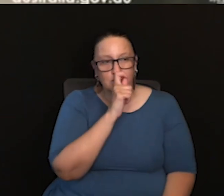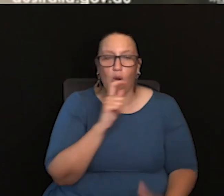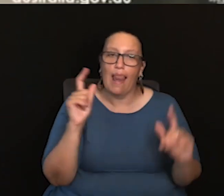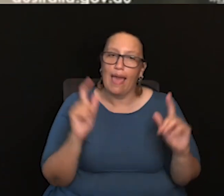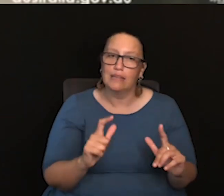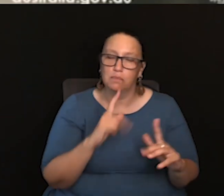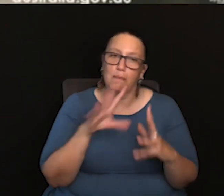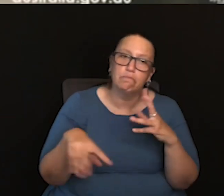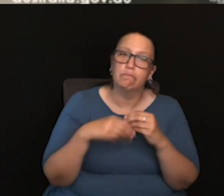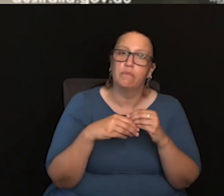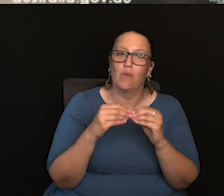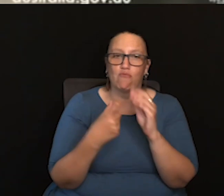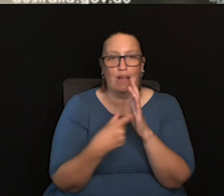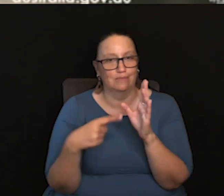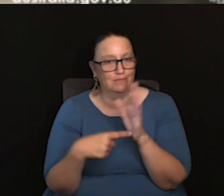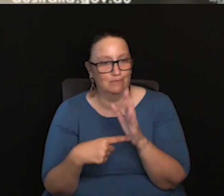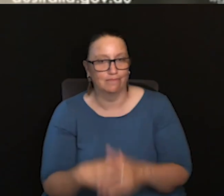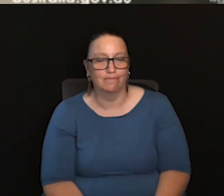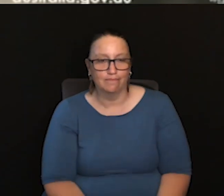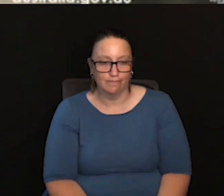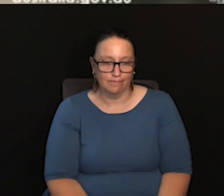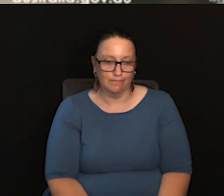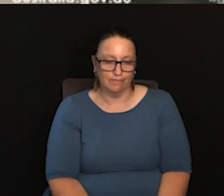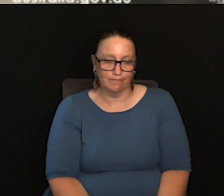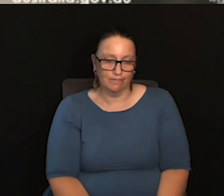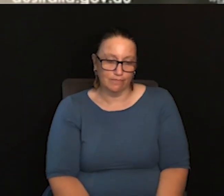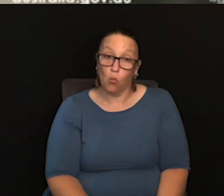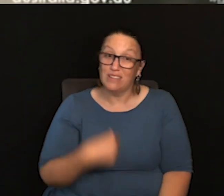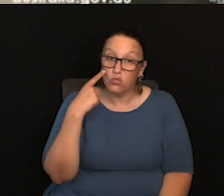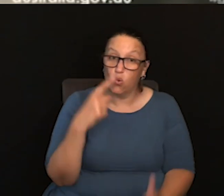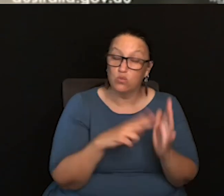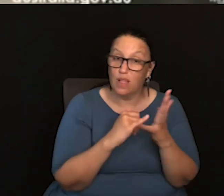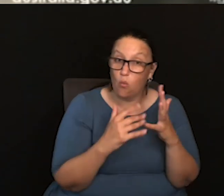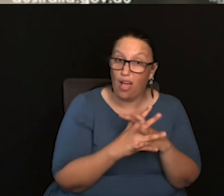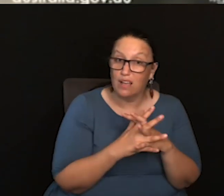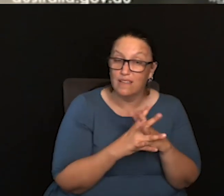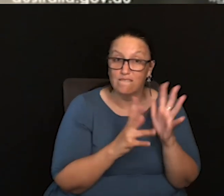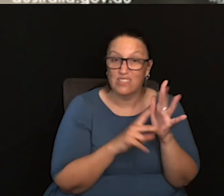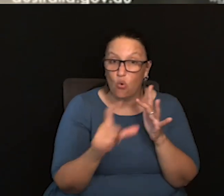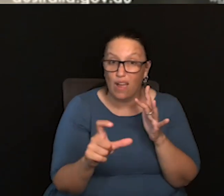I think it's important here to understand that the Commonwealth has been a strong, clear supporter of the role of rapid antigen tests.